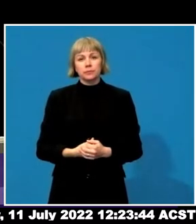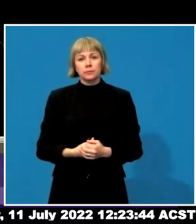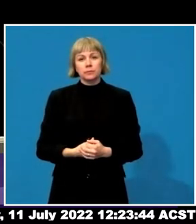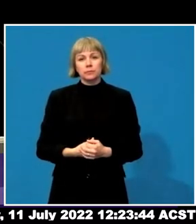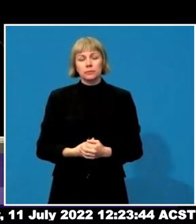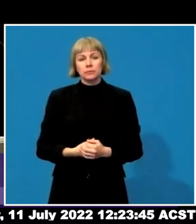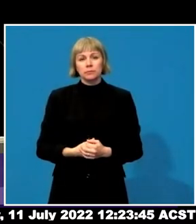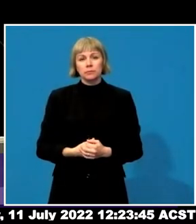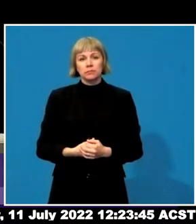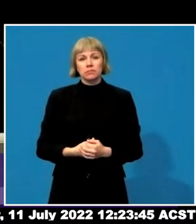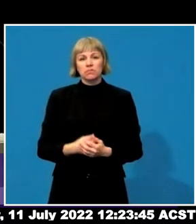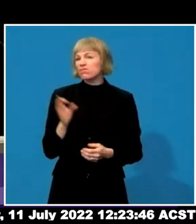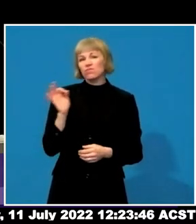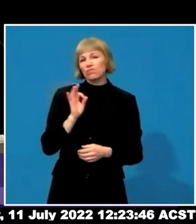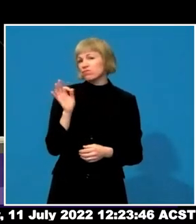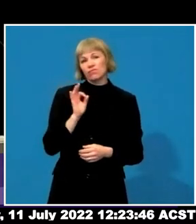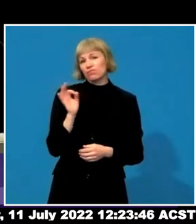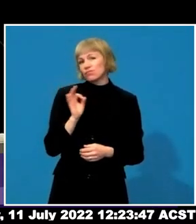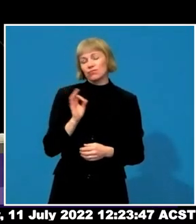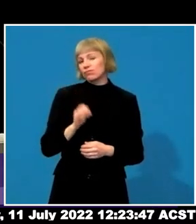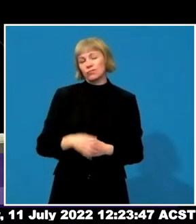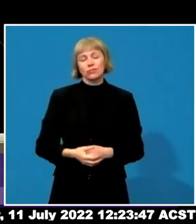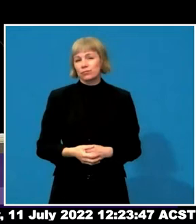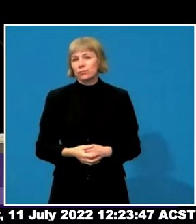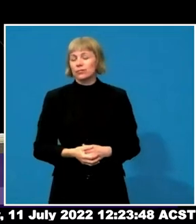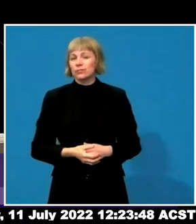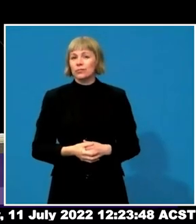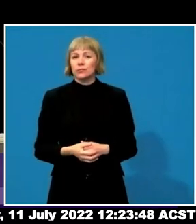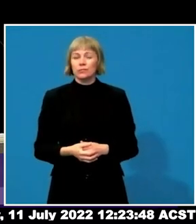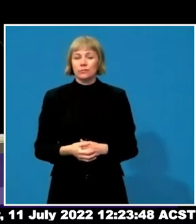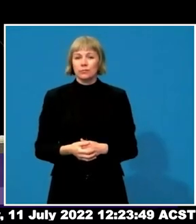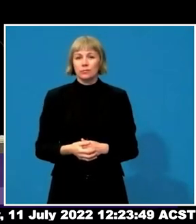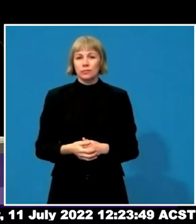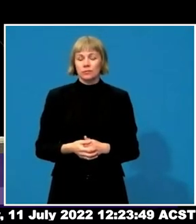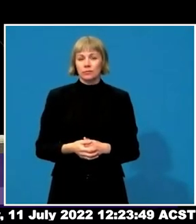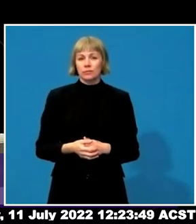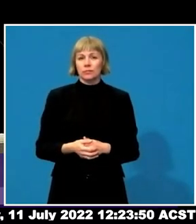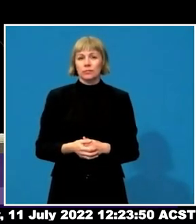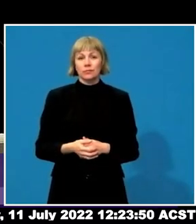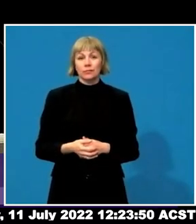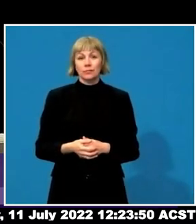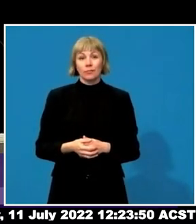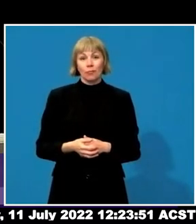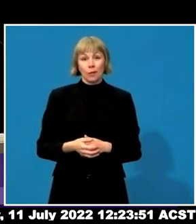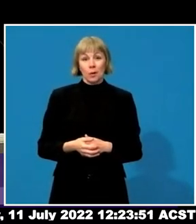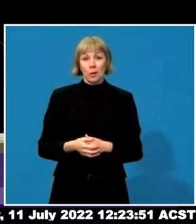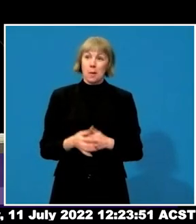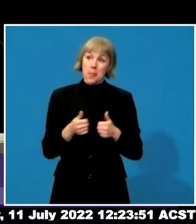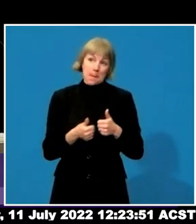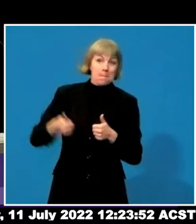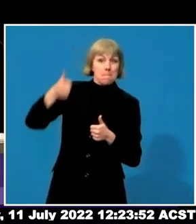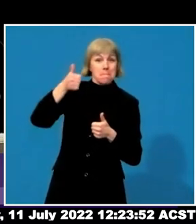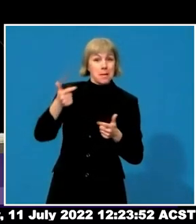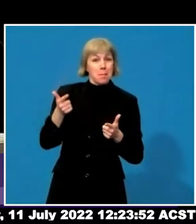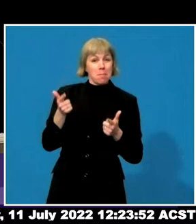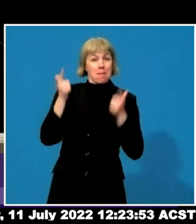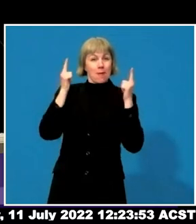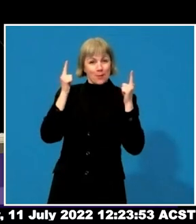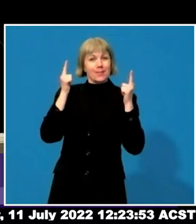So the big bosses who might be listening today, if you could